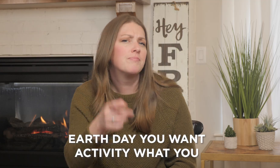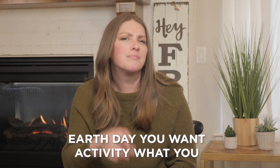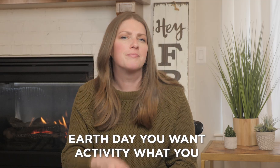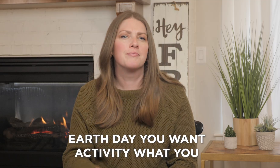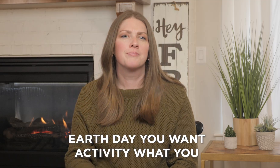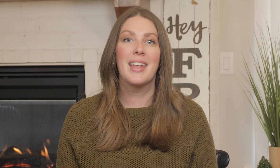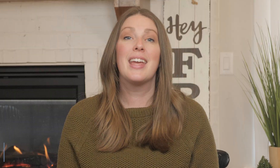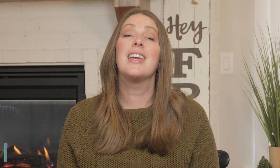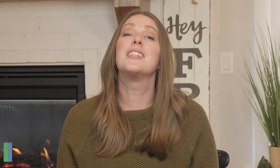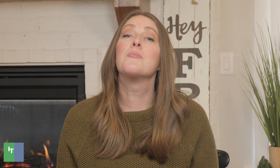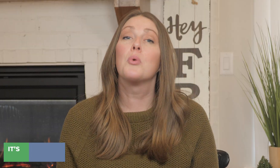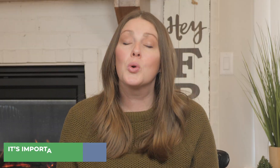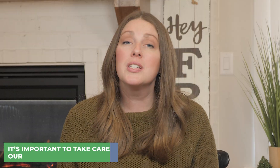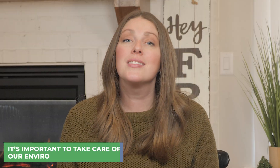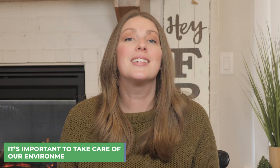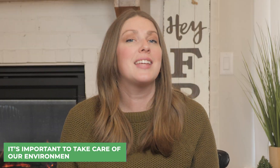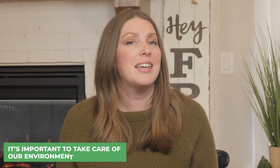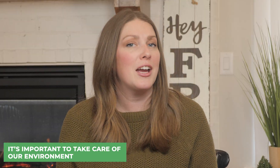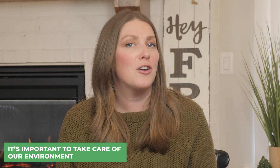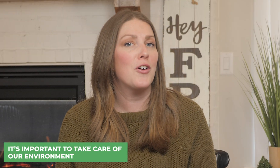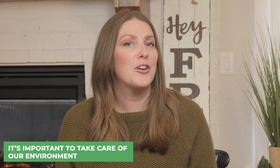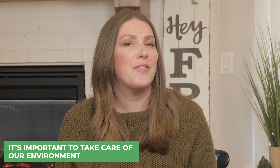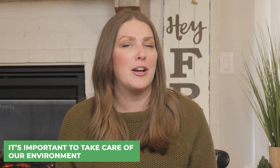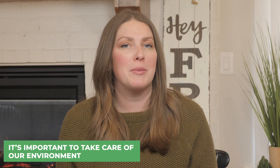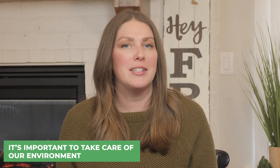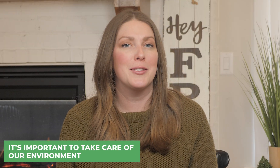It's important to take care of our environment.